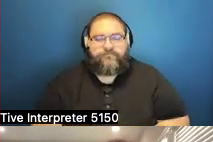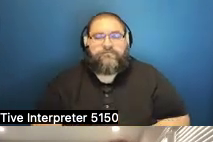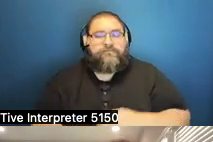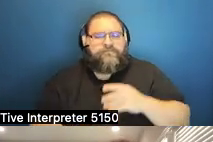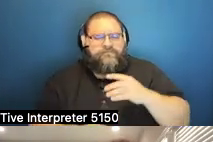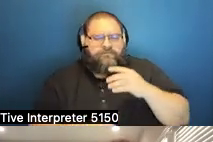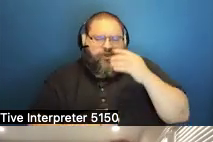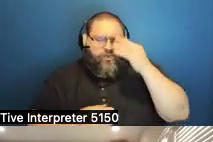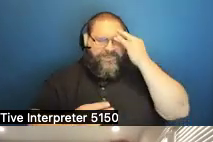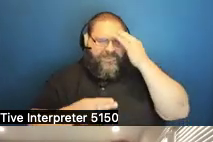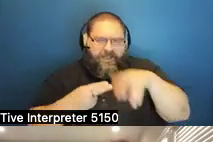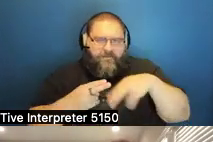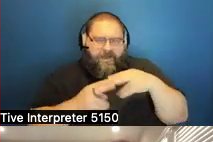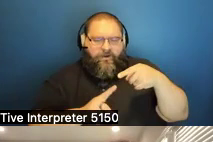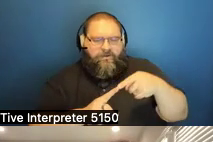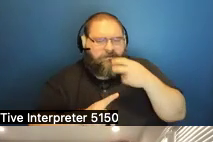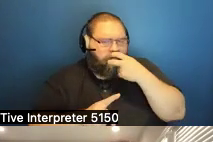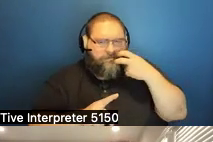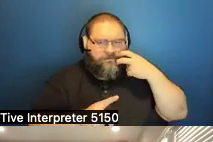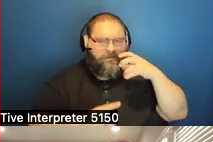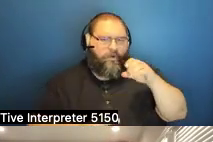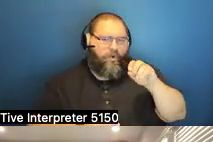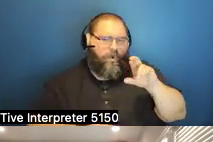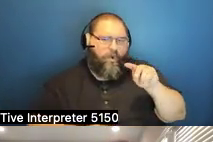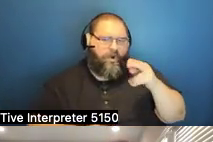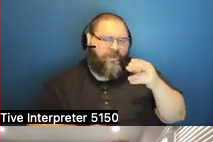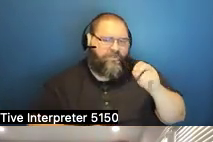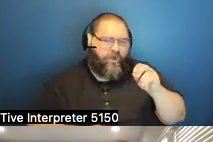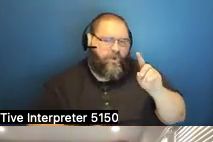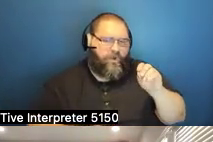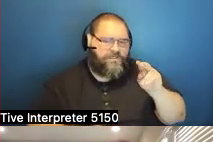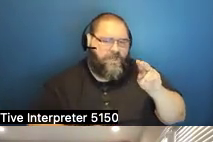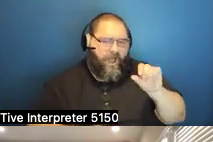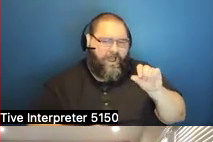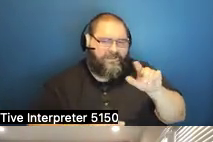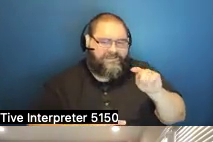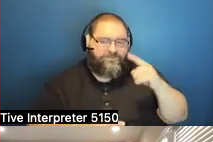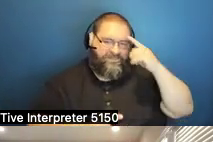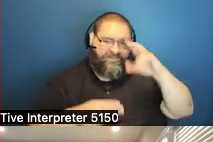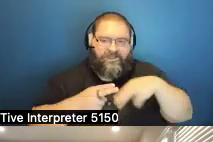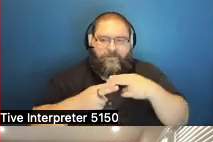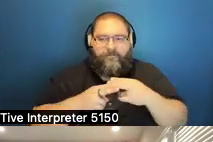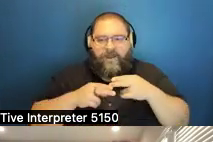19:51:55 We often think about graces, asparagus, or vicinas.